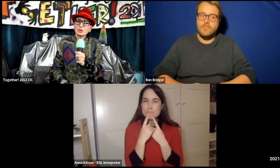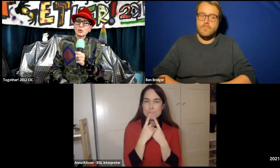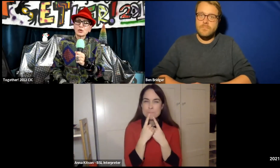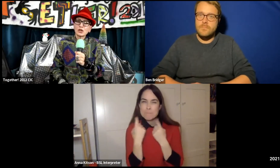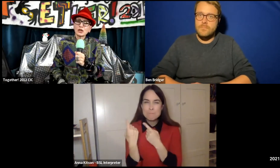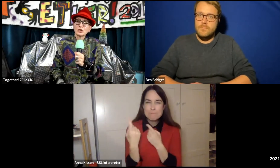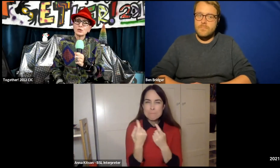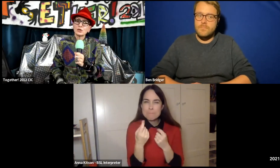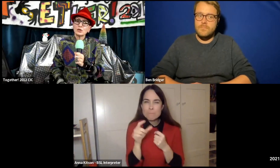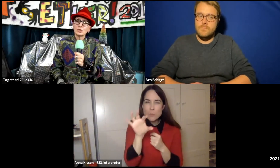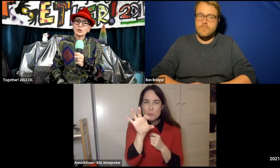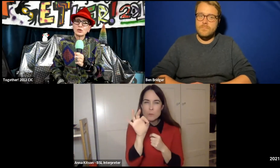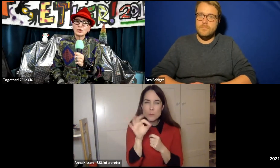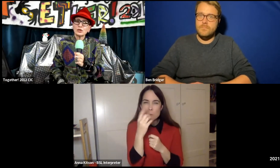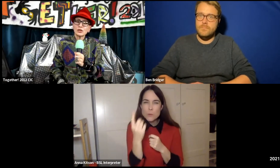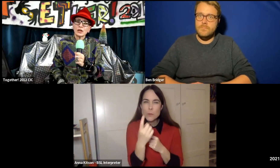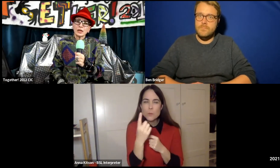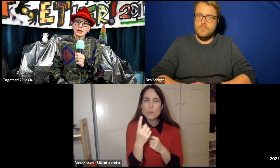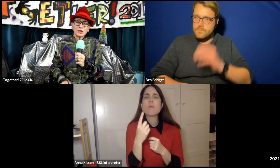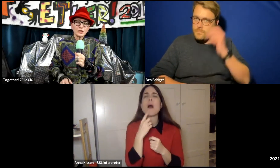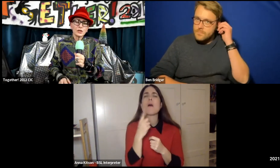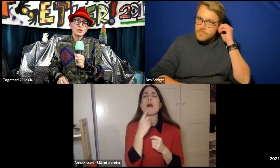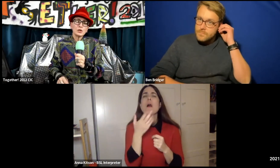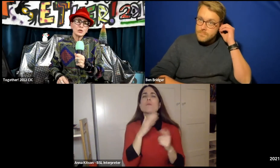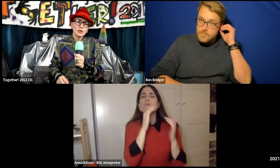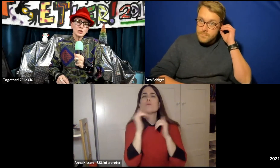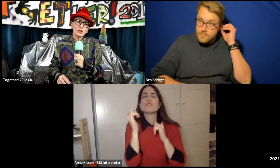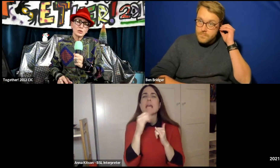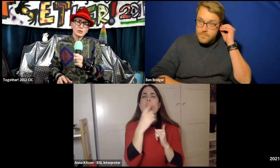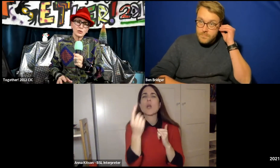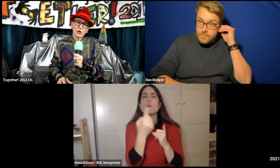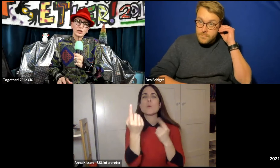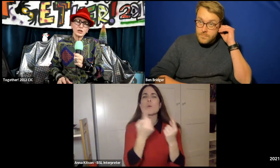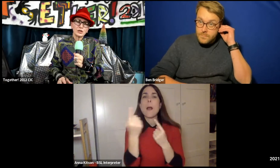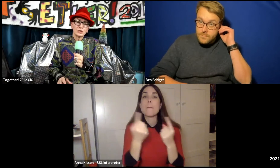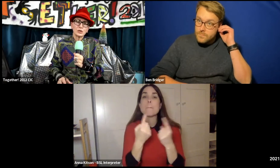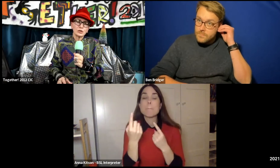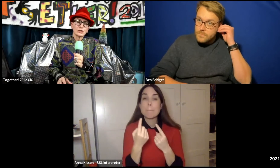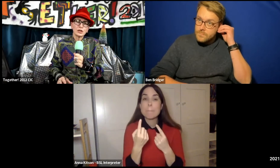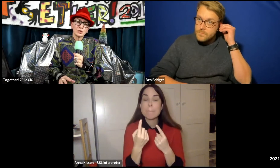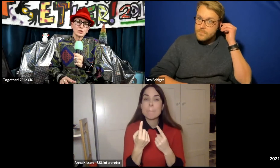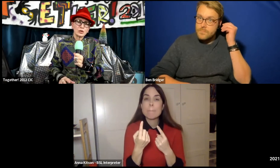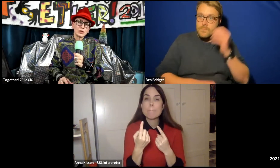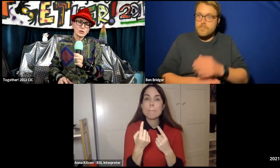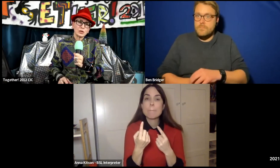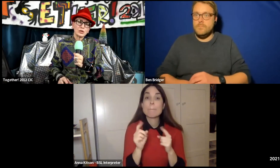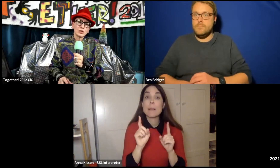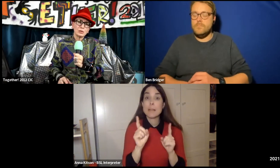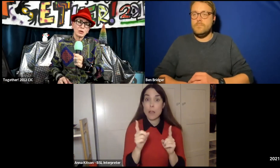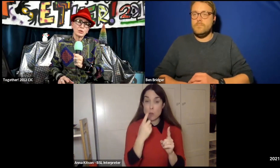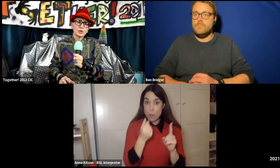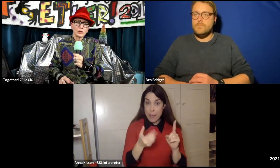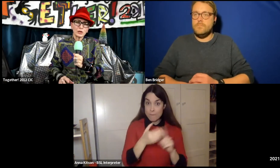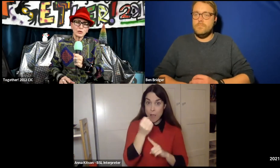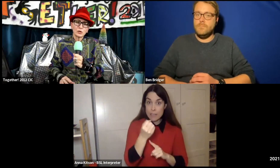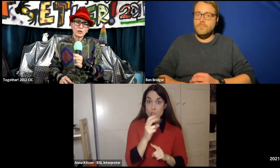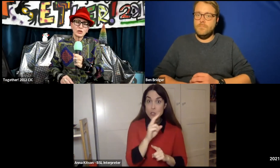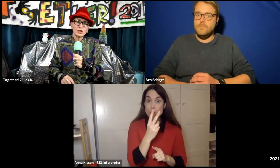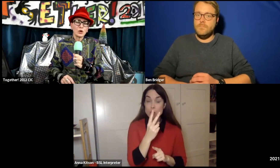just going to double-check who is in the audience. Like I say, you can still find the Together! 2020 poetry anthology